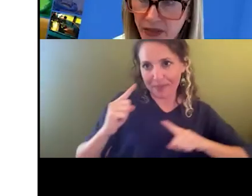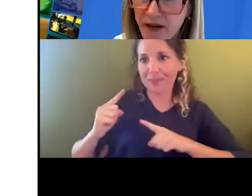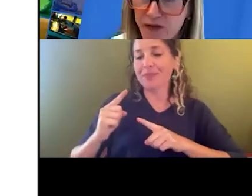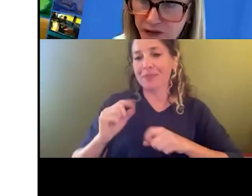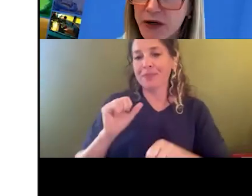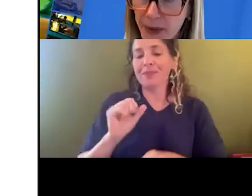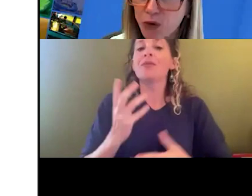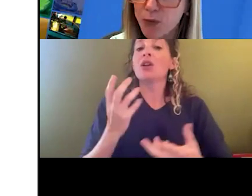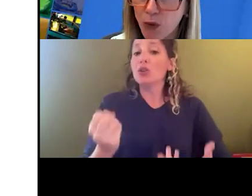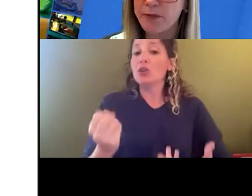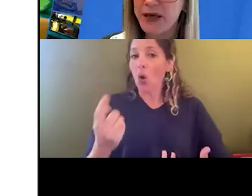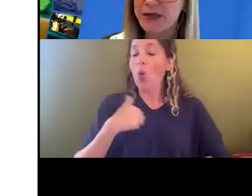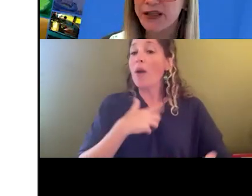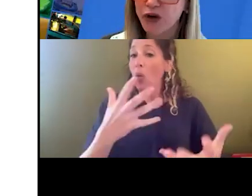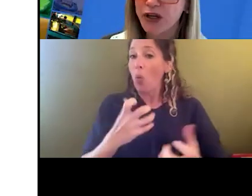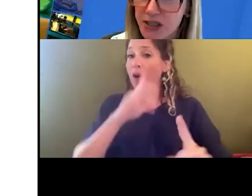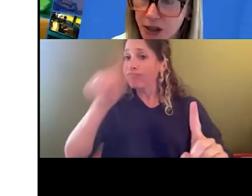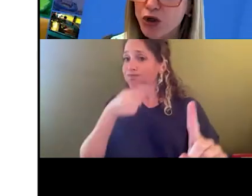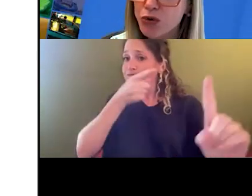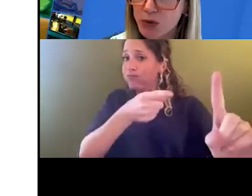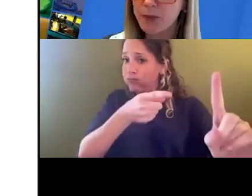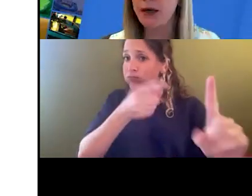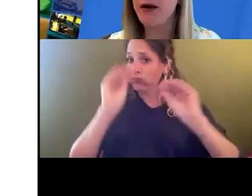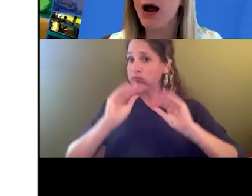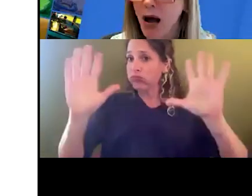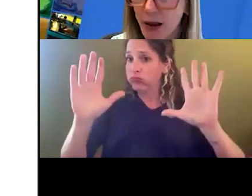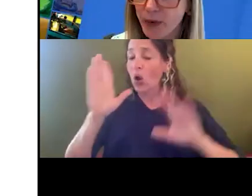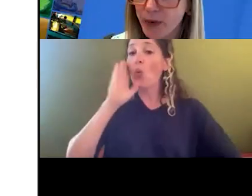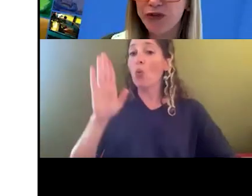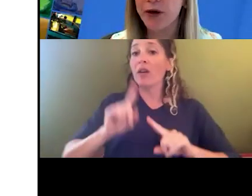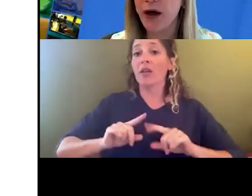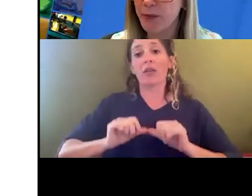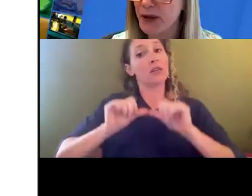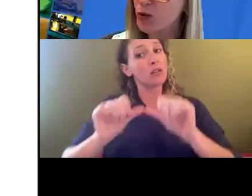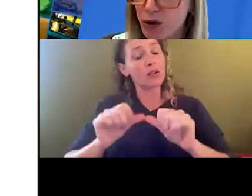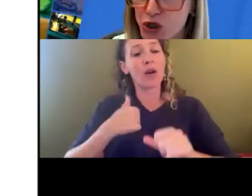that fundamental point because they continue to be. I met with a big research